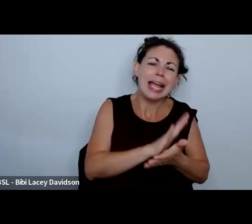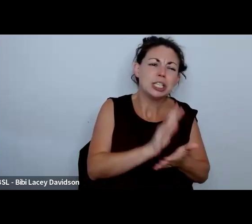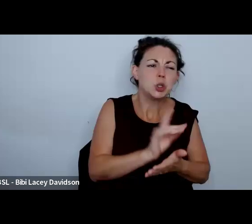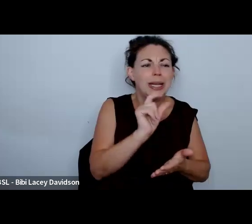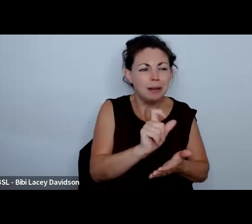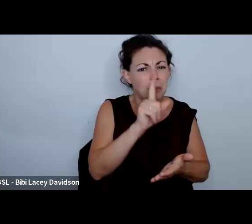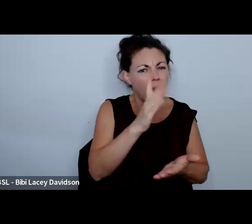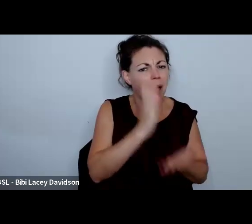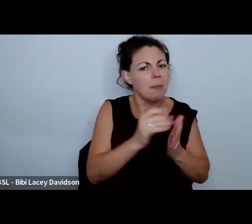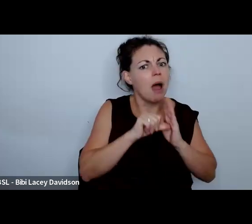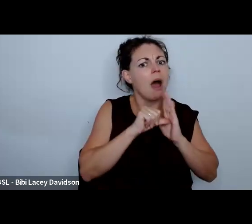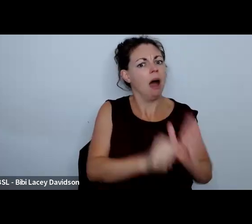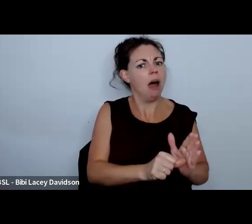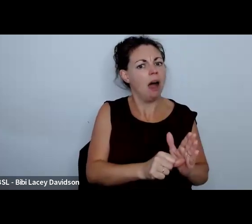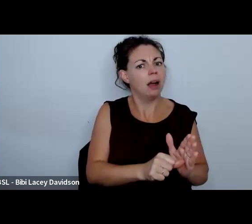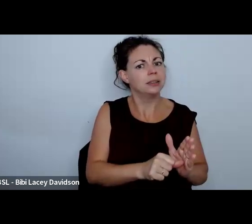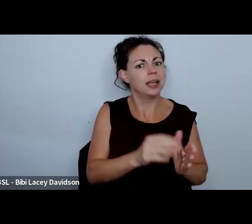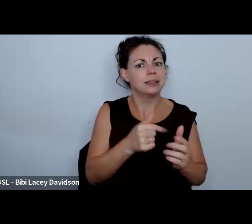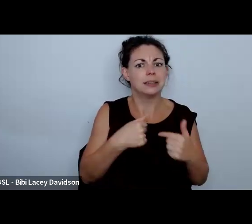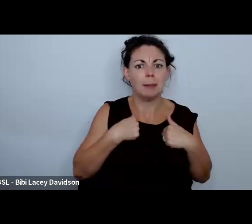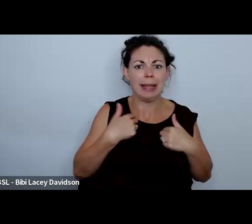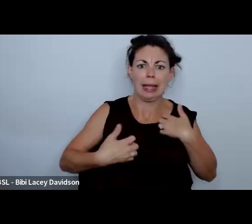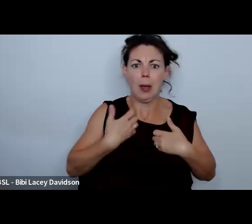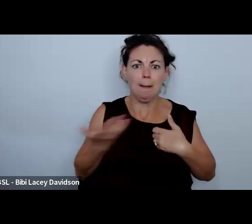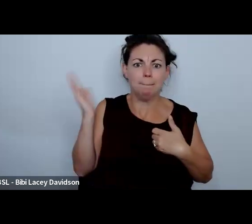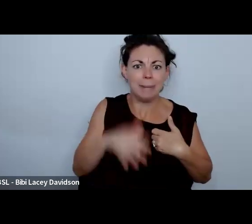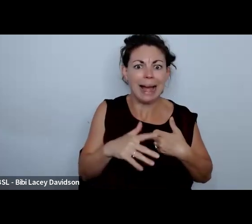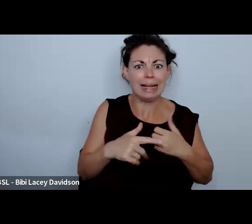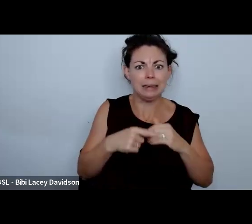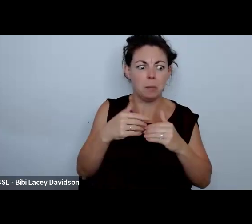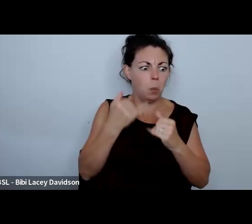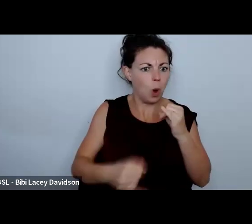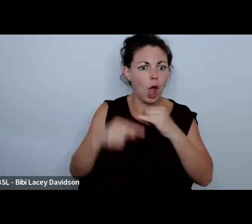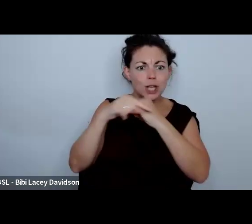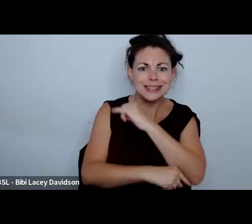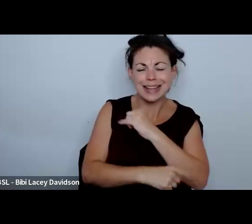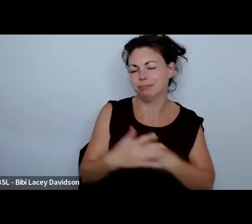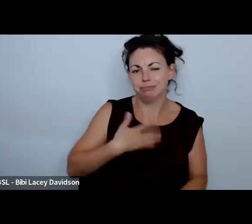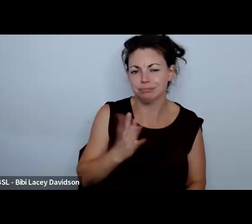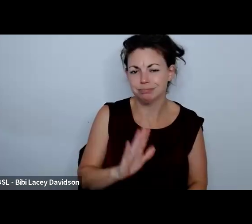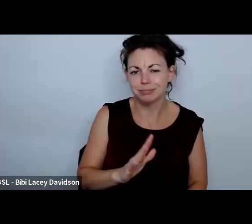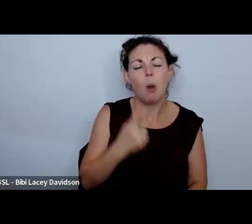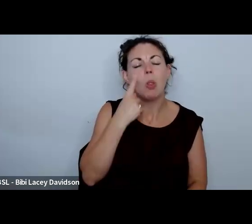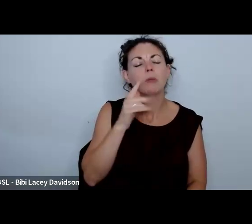a master's degree later." There were some of my mentors who did advise me to, to take a master's degree